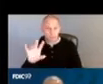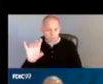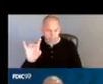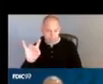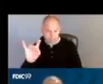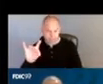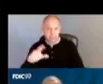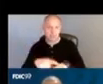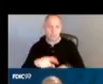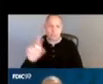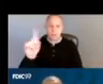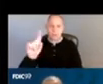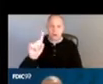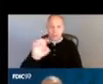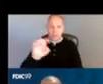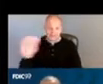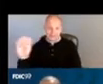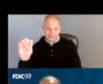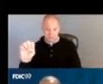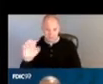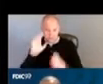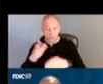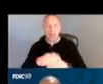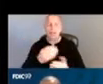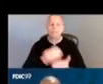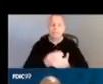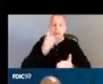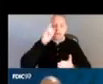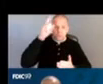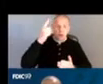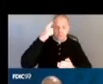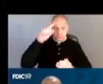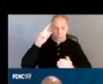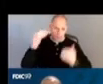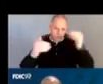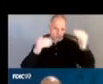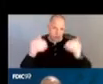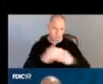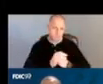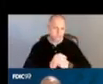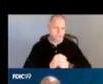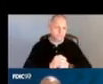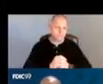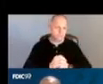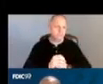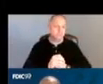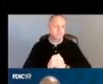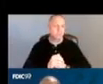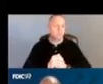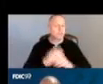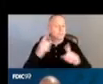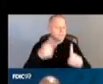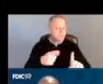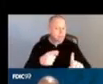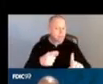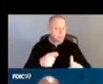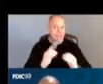focus on the Money Smart for adults products. Specifically, how adults can protect themselves